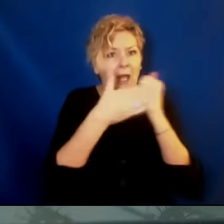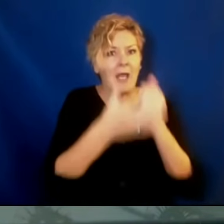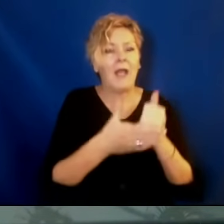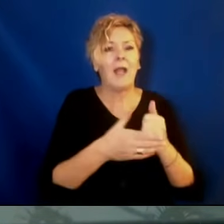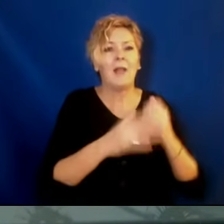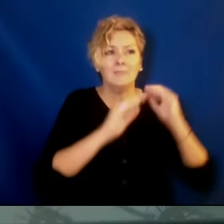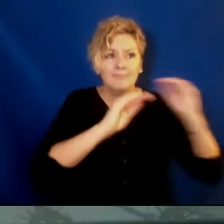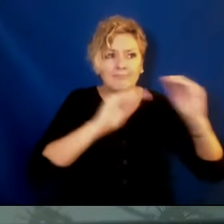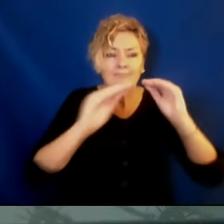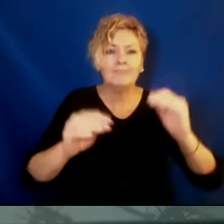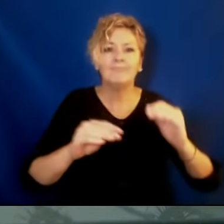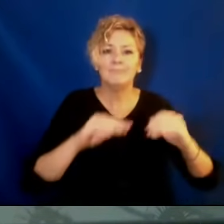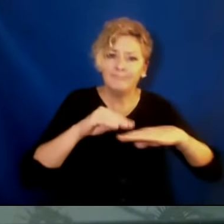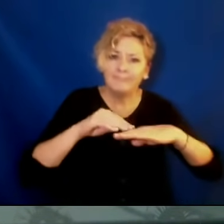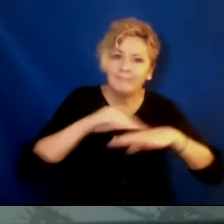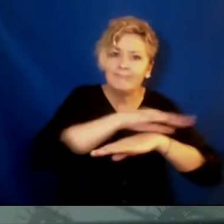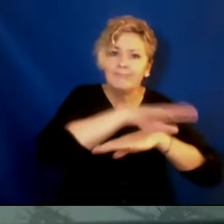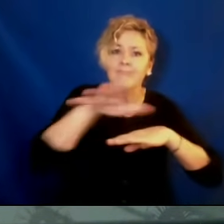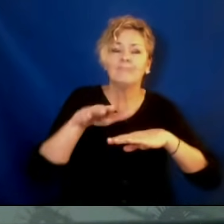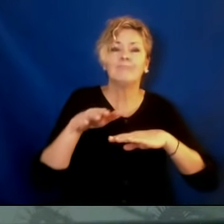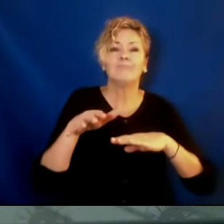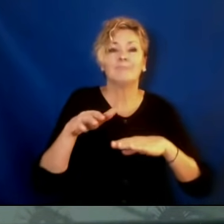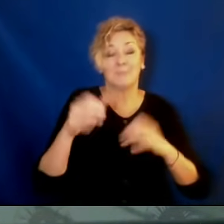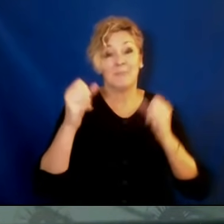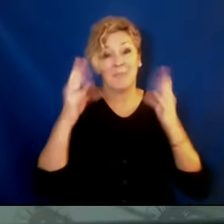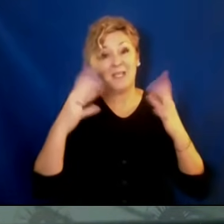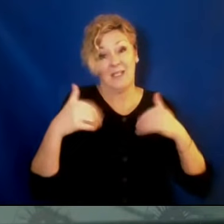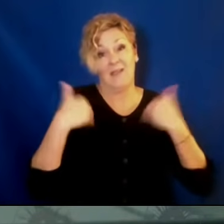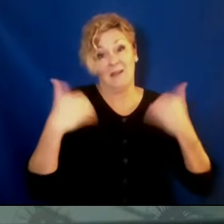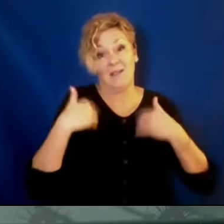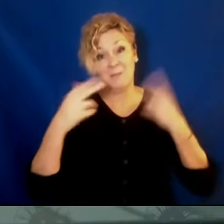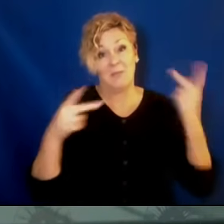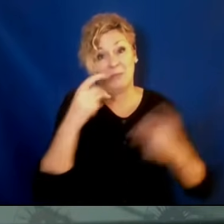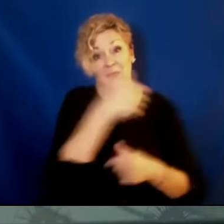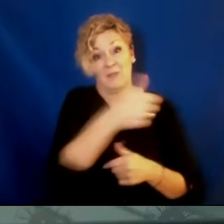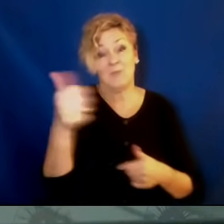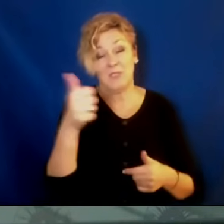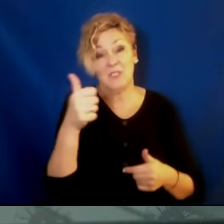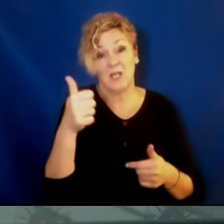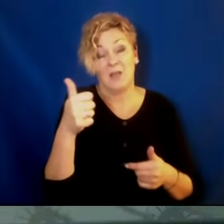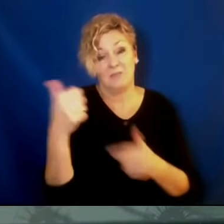much of their and this can have consequences in the way people see the pandemic themselves.